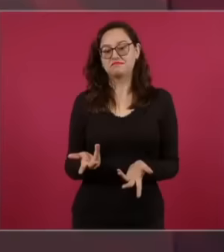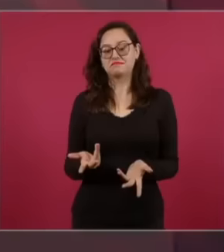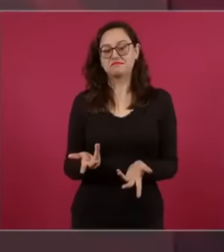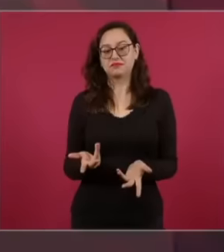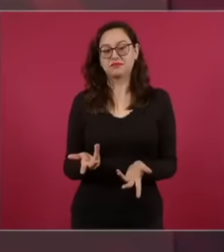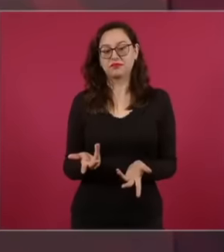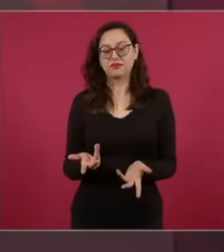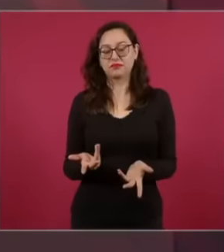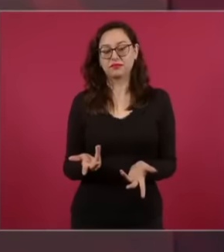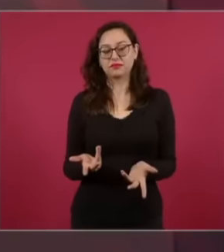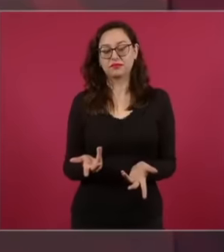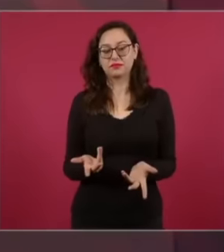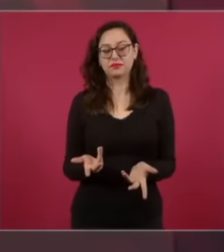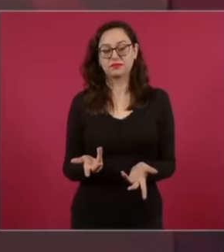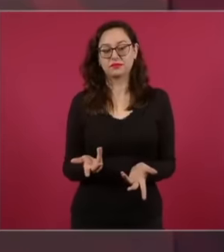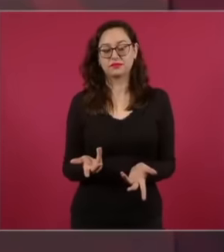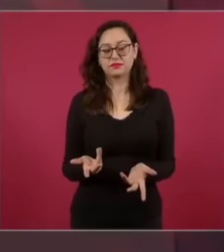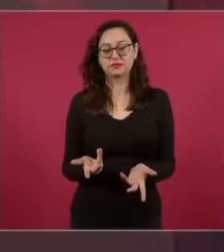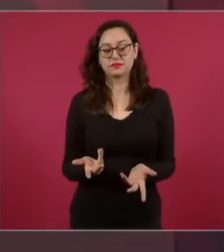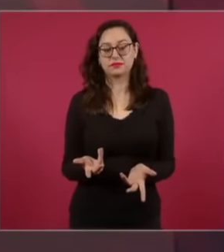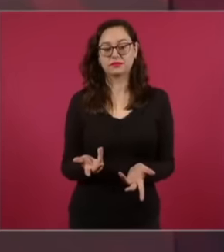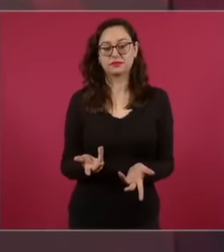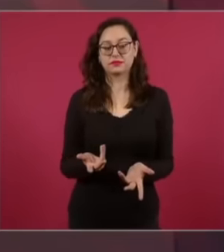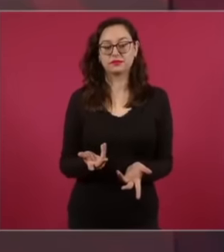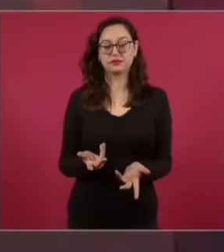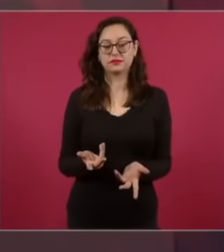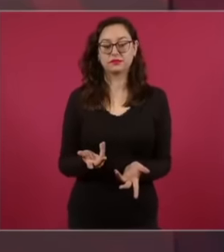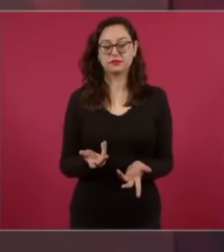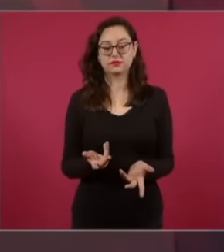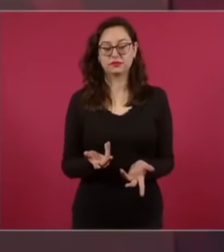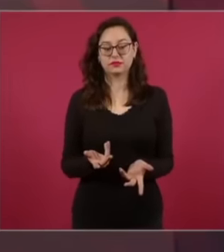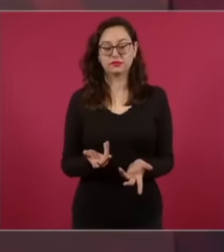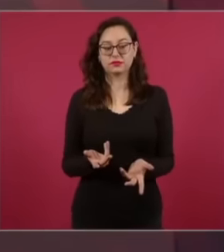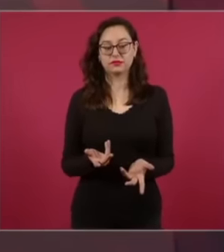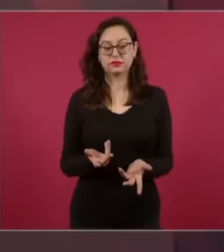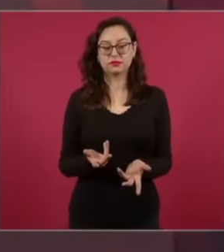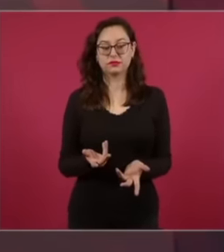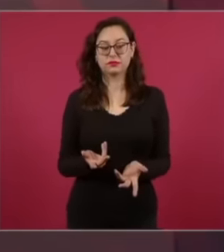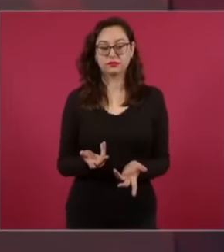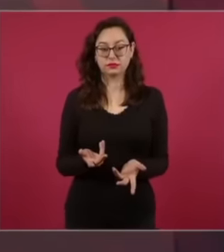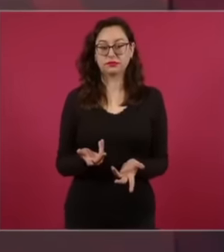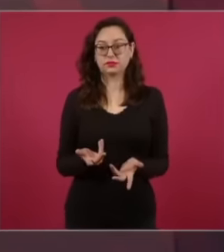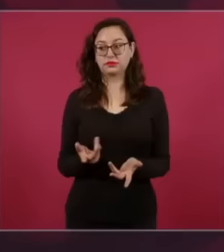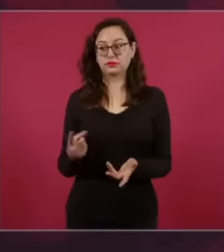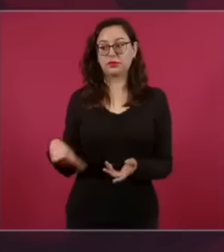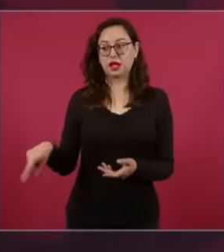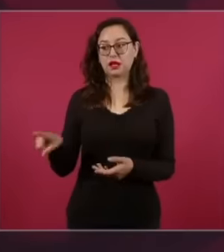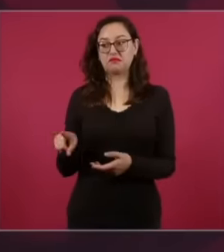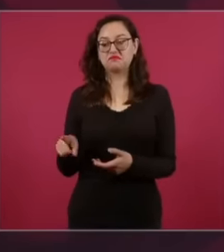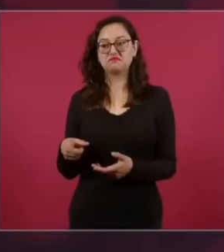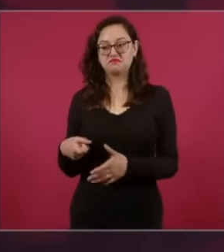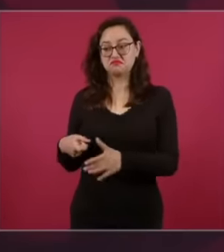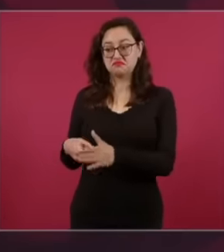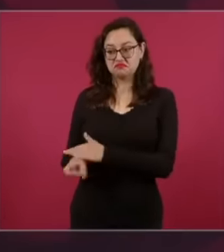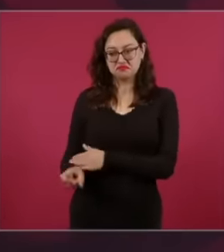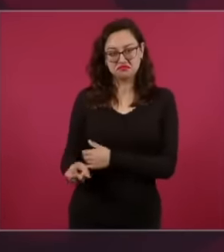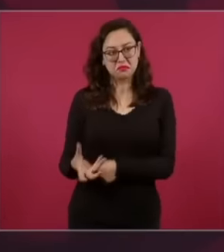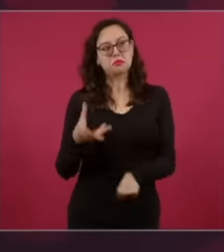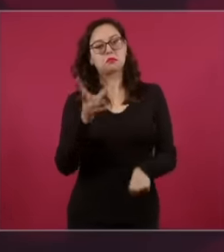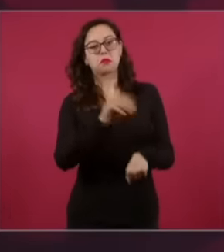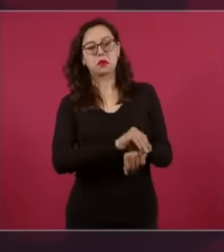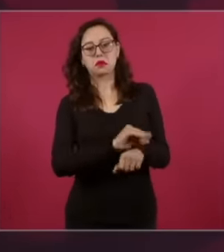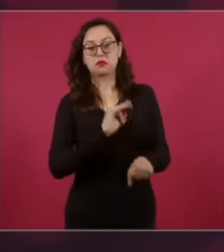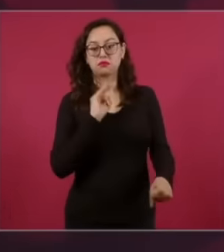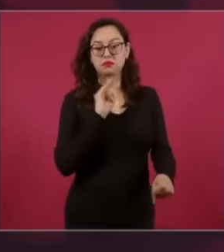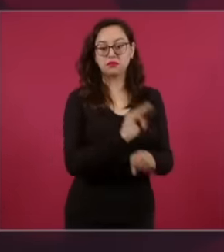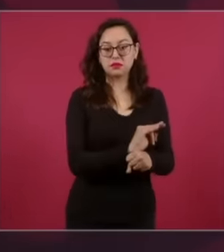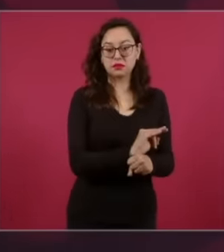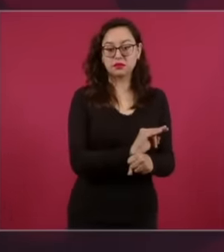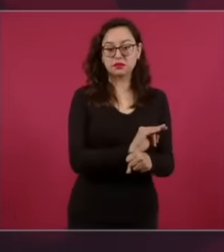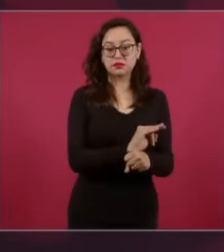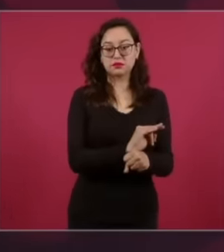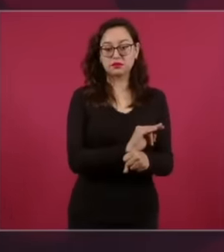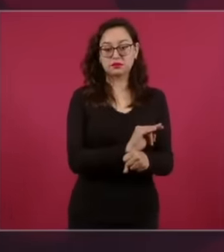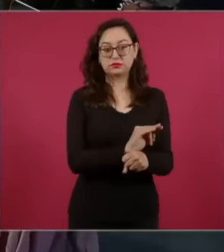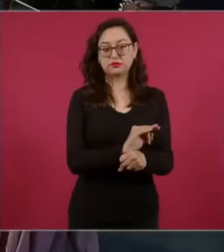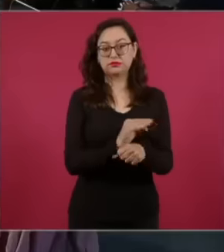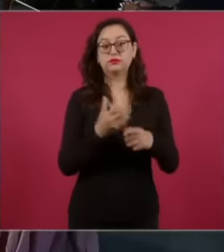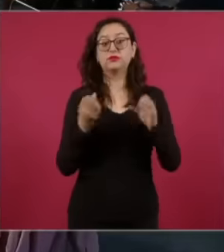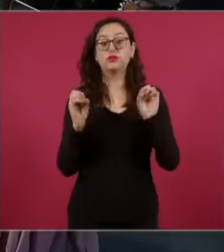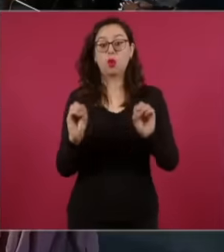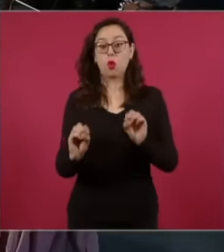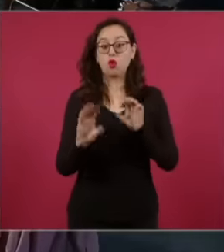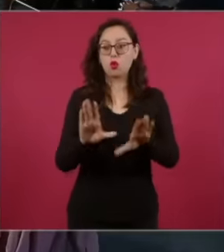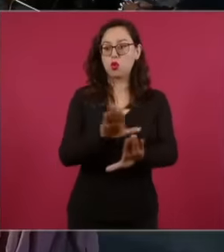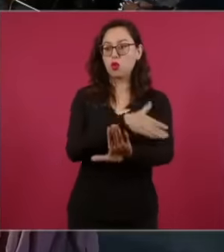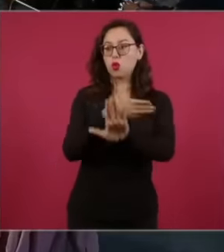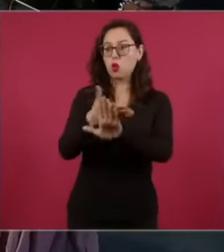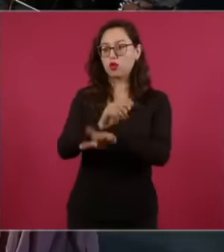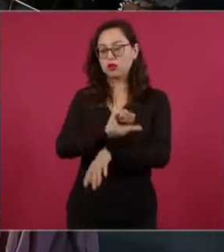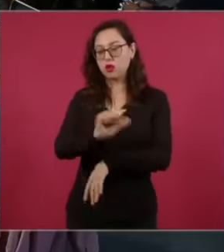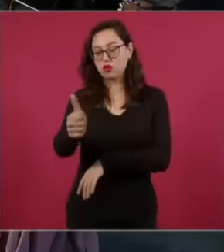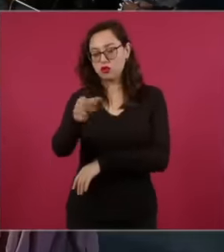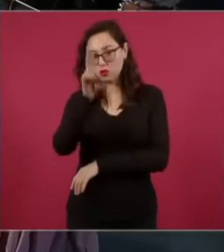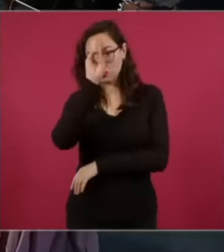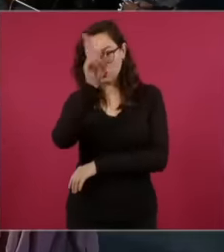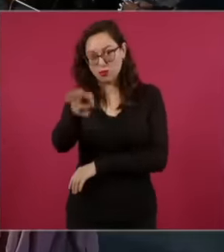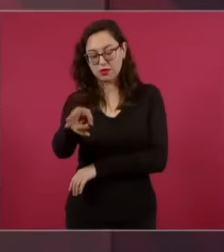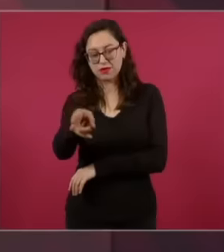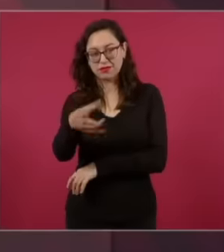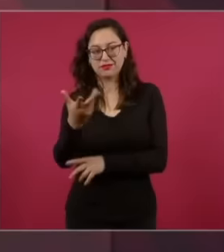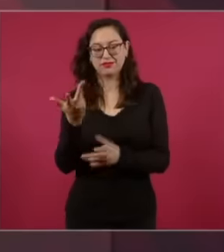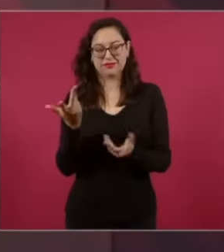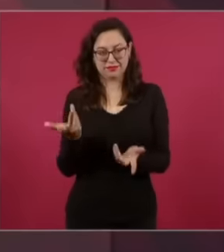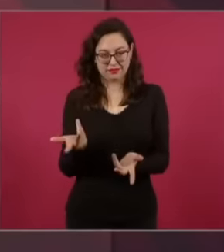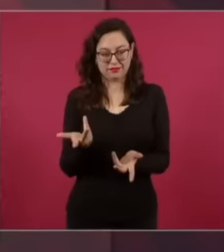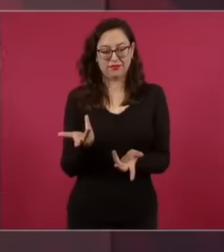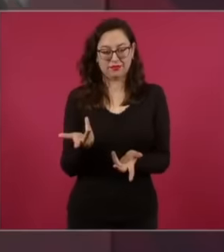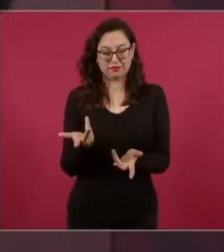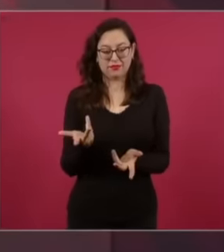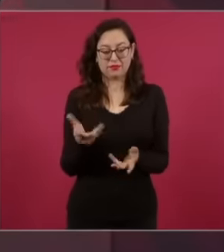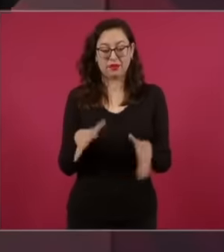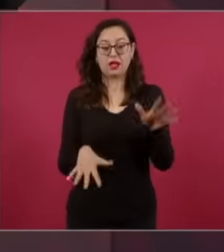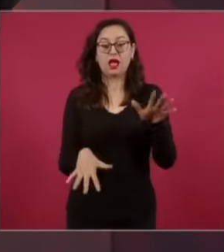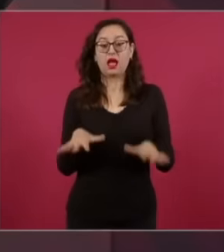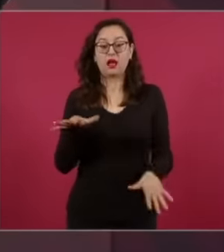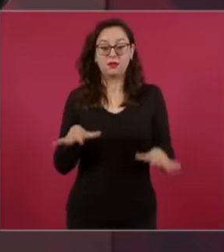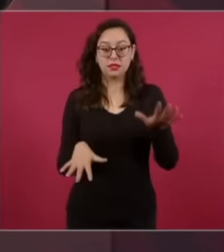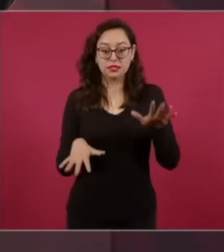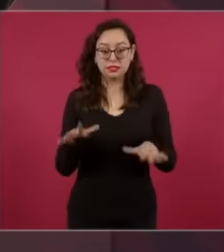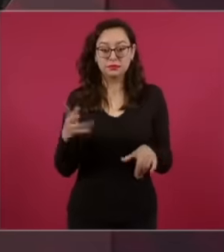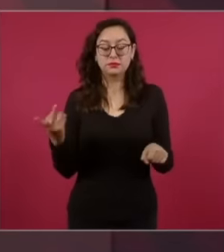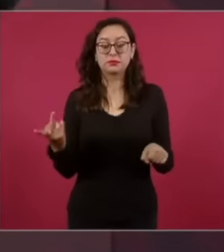give permission or ban the use of medicines and sometimes the director even the